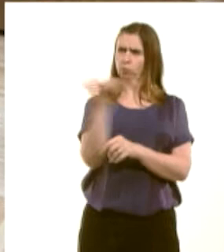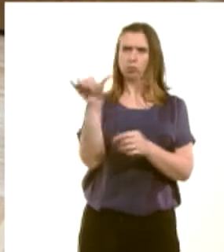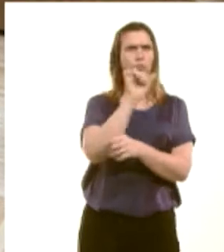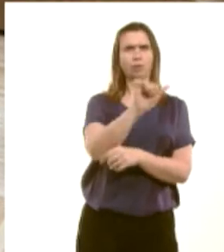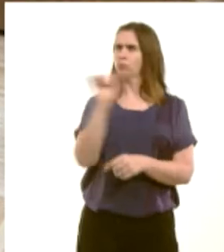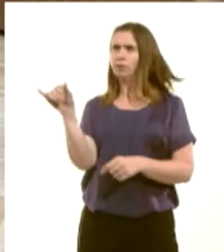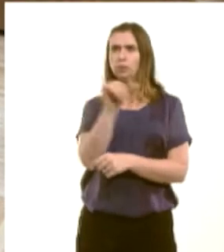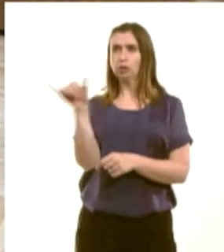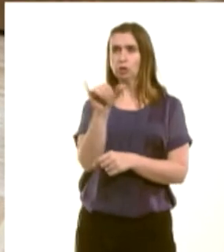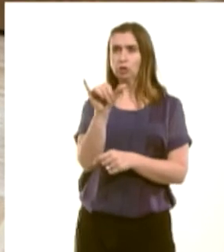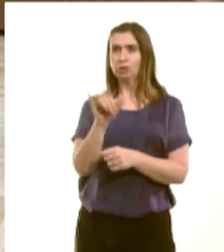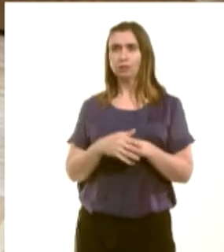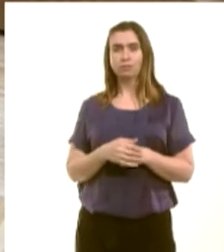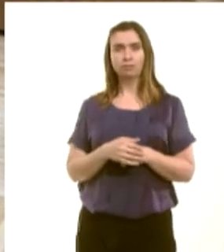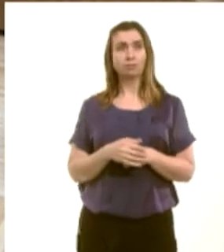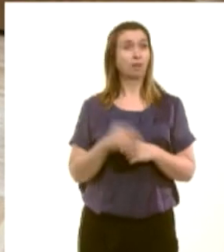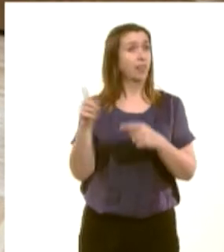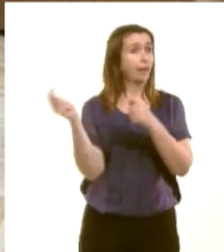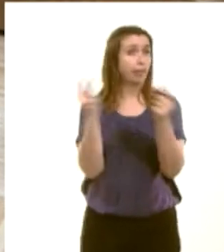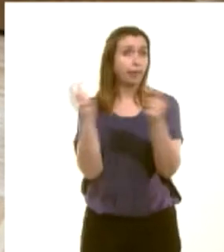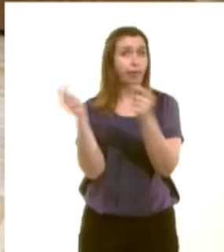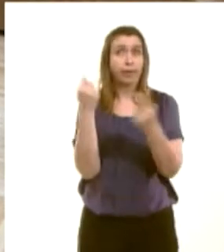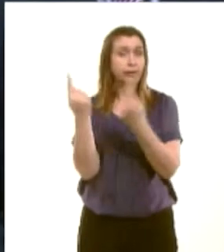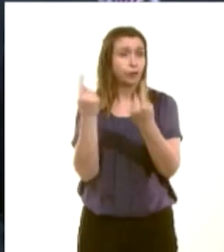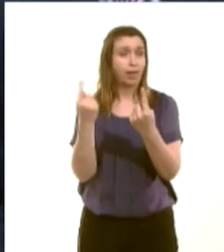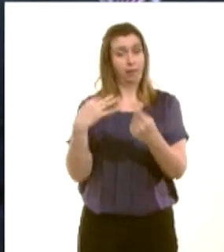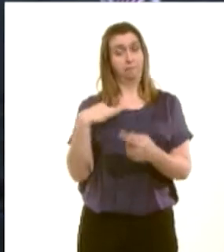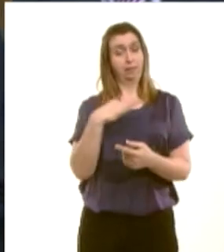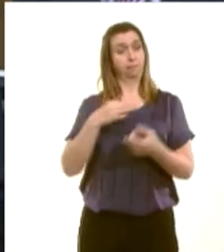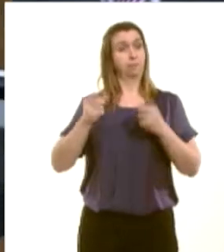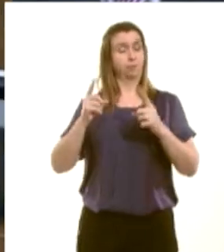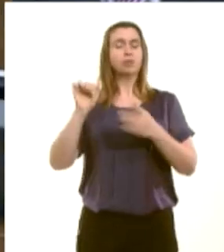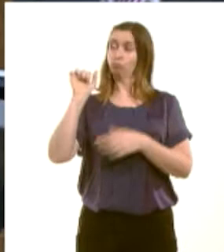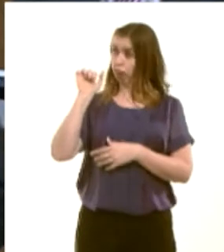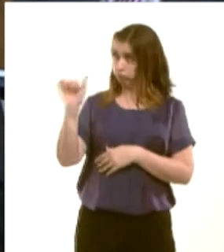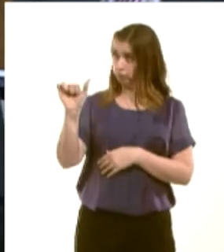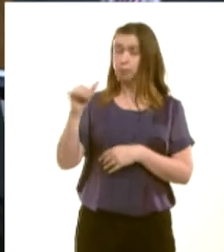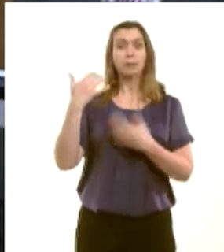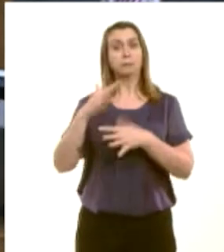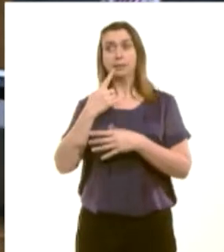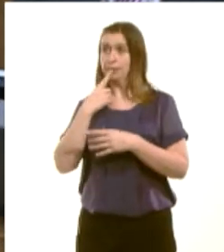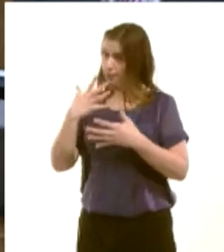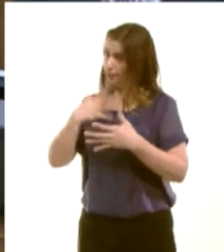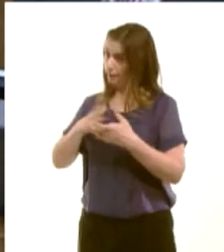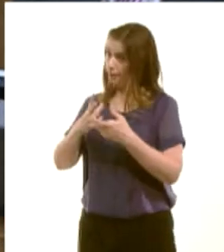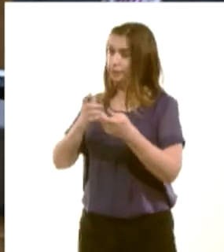theyíre not in argument with each other. I mean, it is right to say that the medical director said there has to be change, certainly in the short term, and the clinicians have